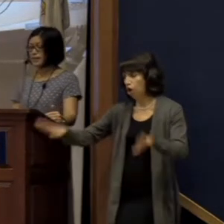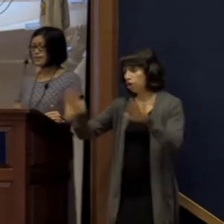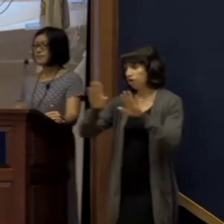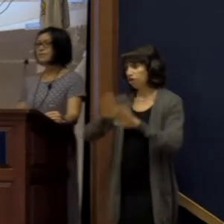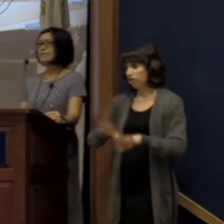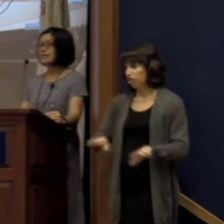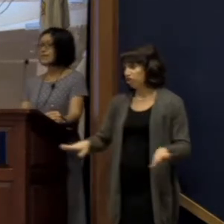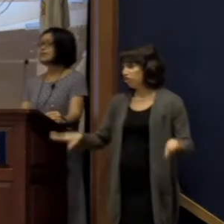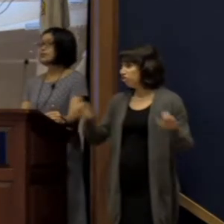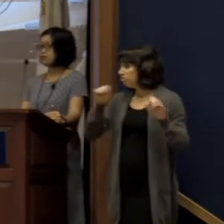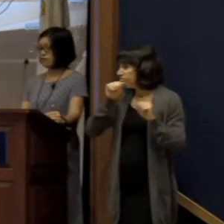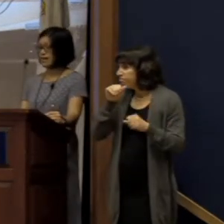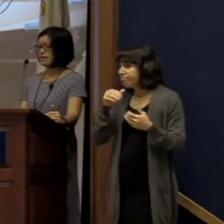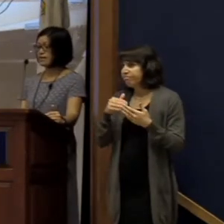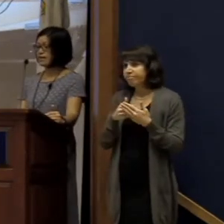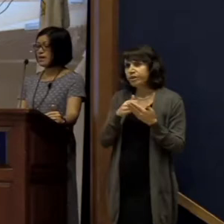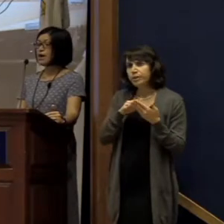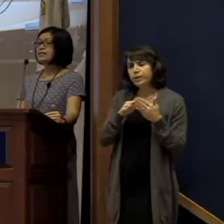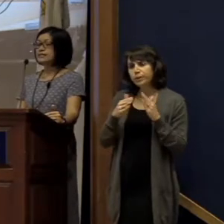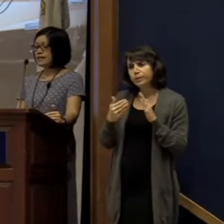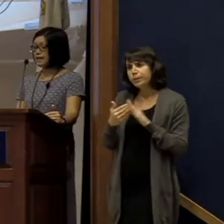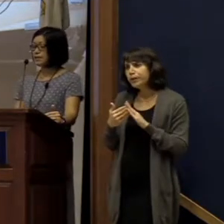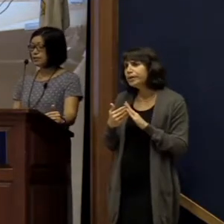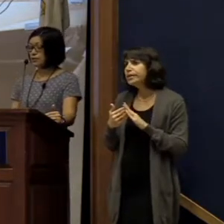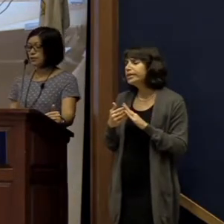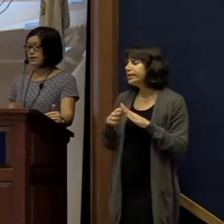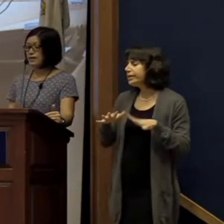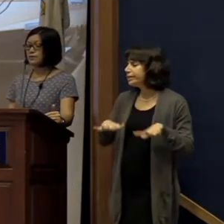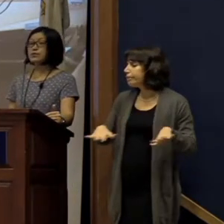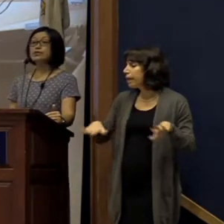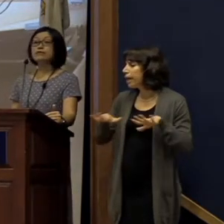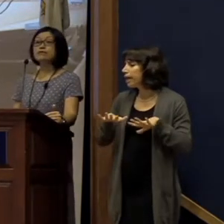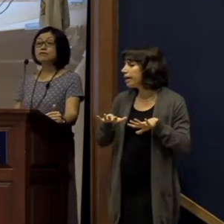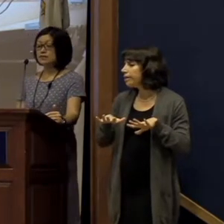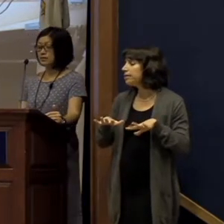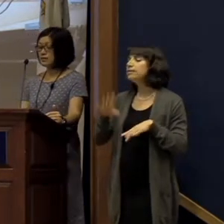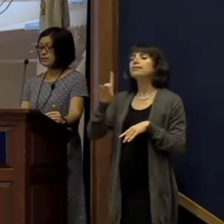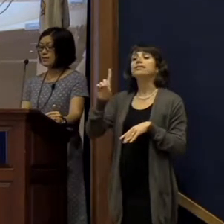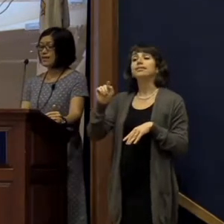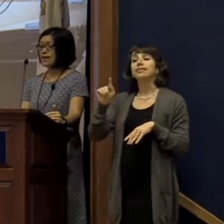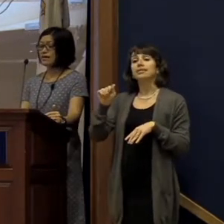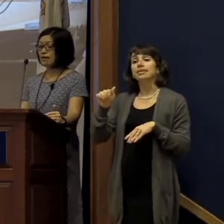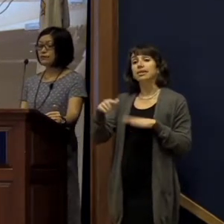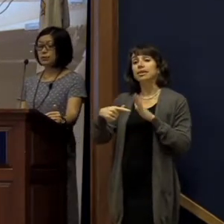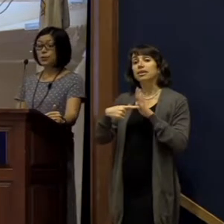They were feeling constrained. The data show that there was a general consensus of a lack of toys